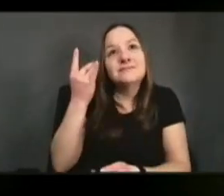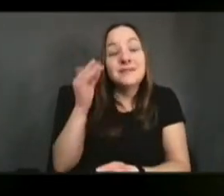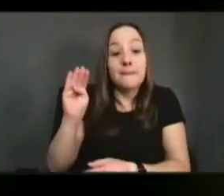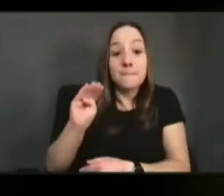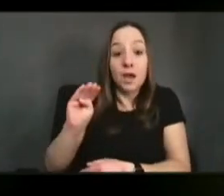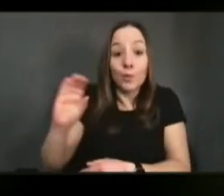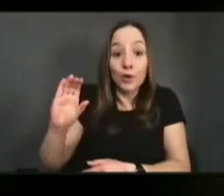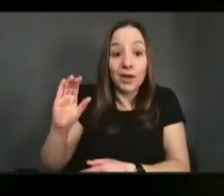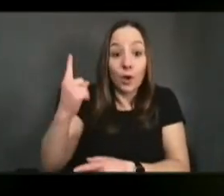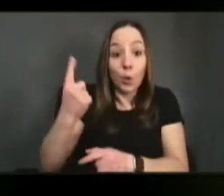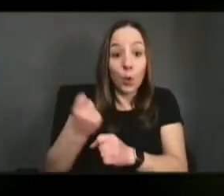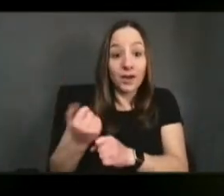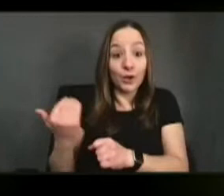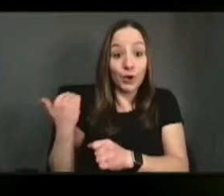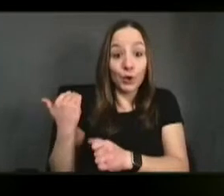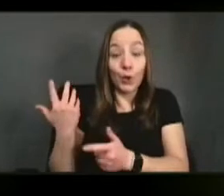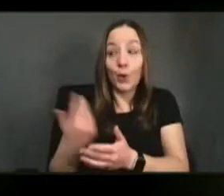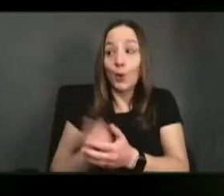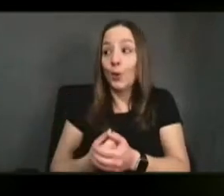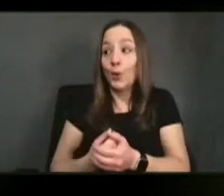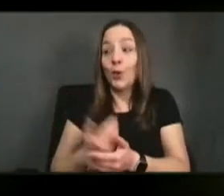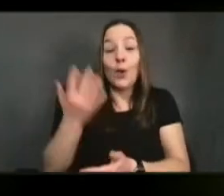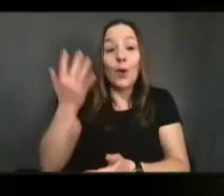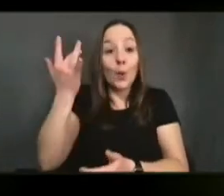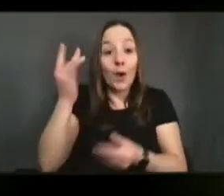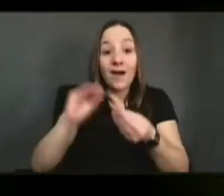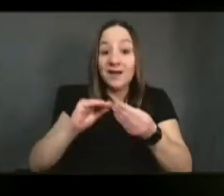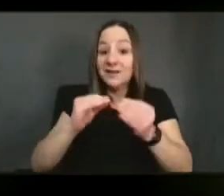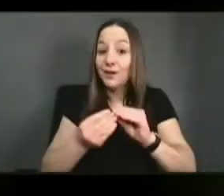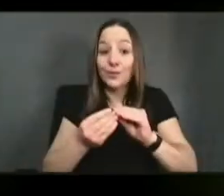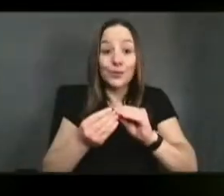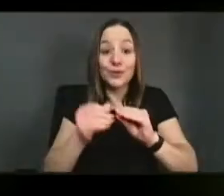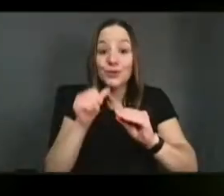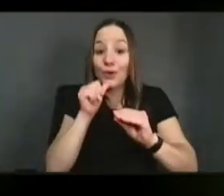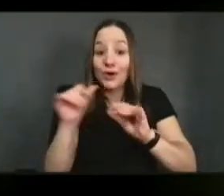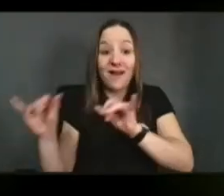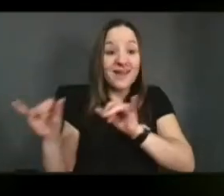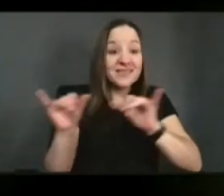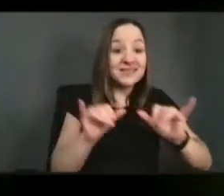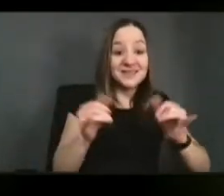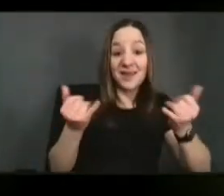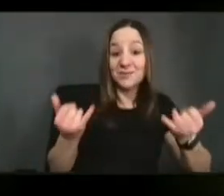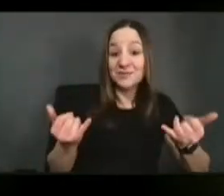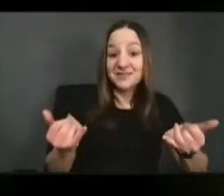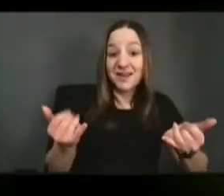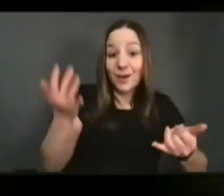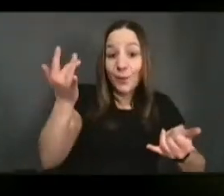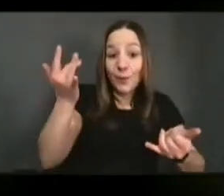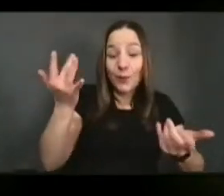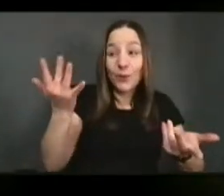about you know where Montgomery County was a year ago. The reason our numbers are the